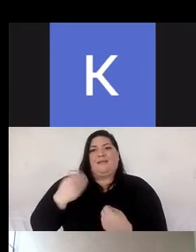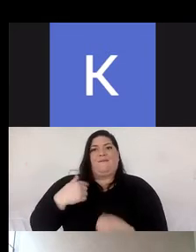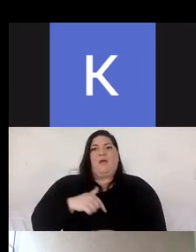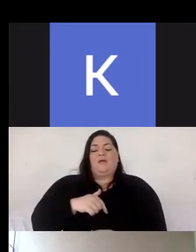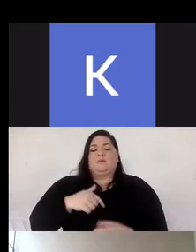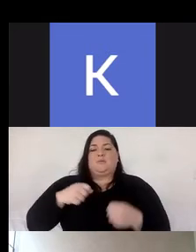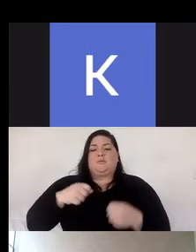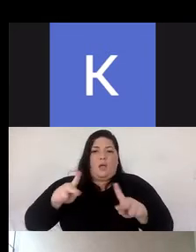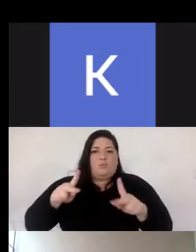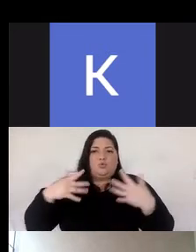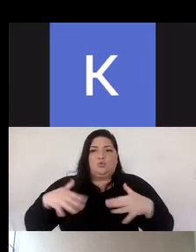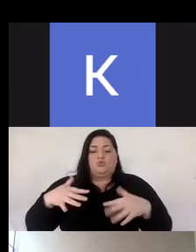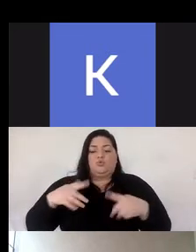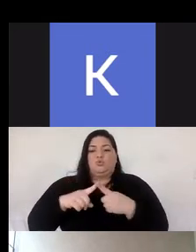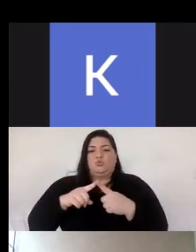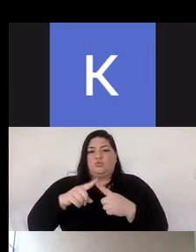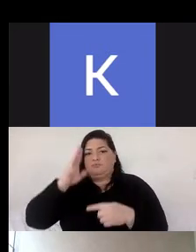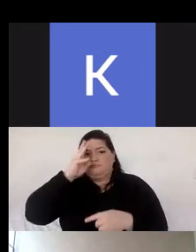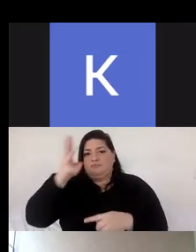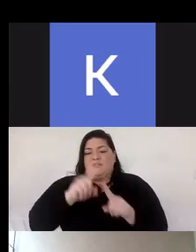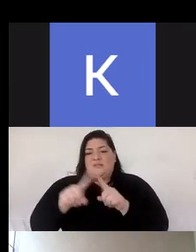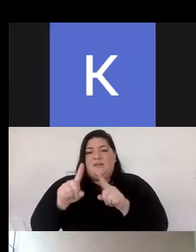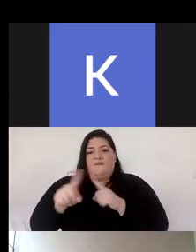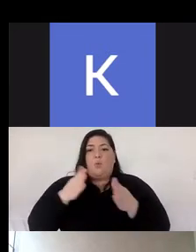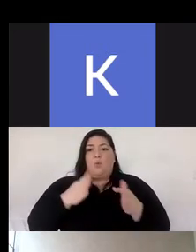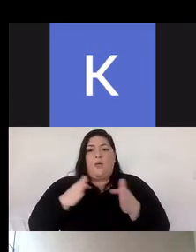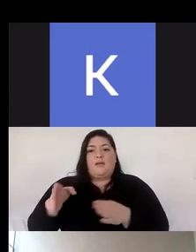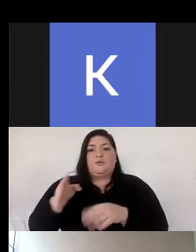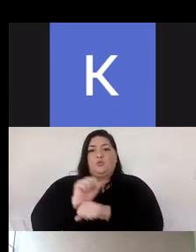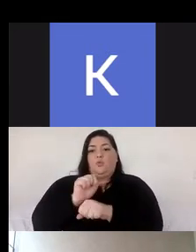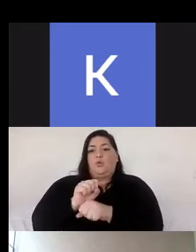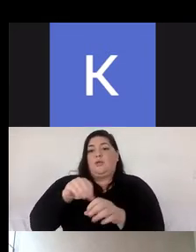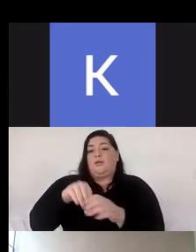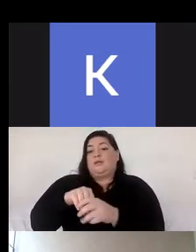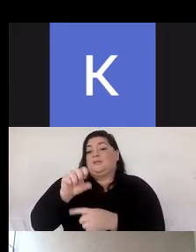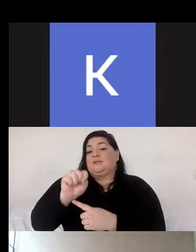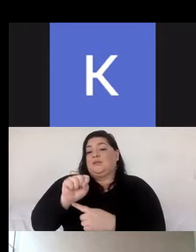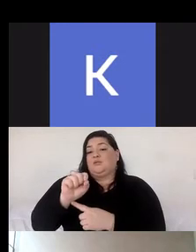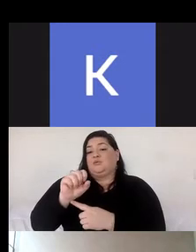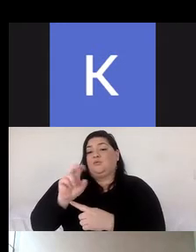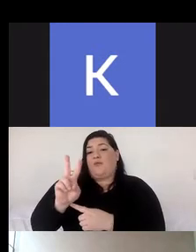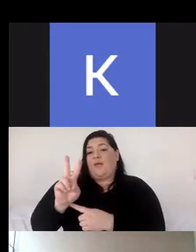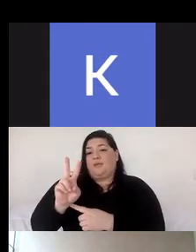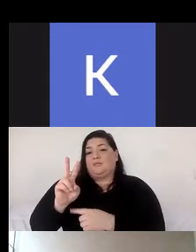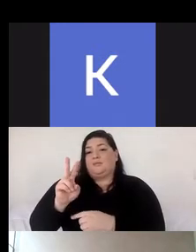to learn new ways to integrate sexual violence work into Sakhi's already robust domestic violence